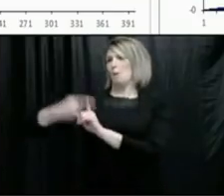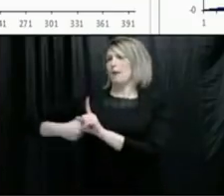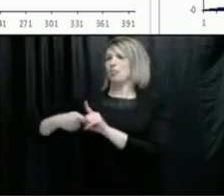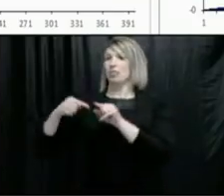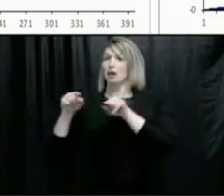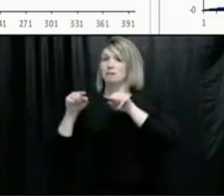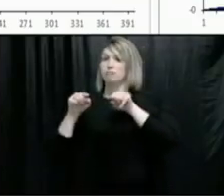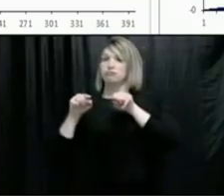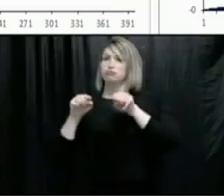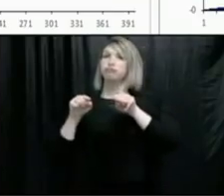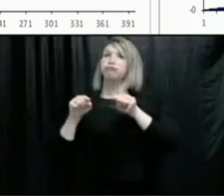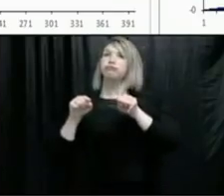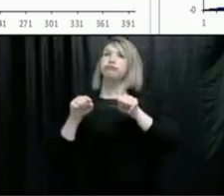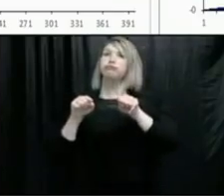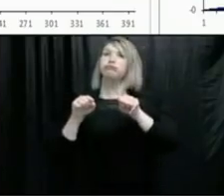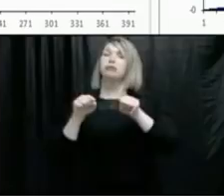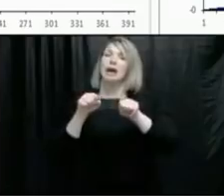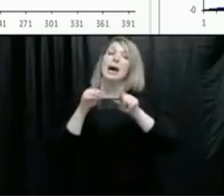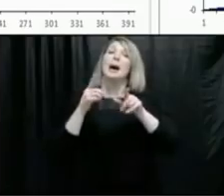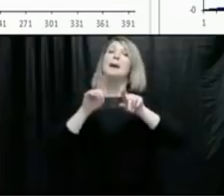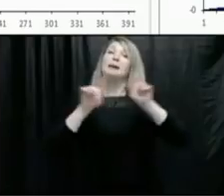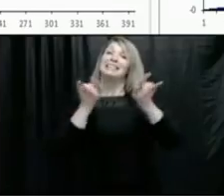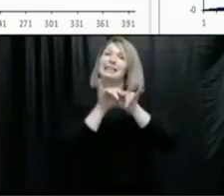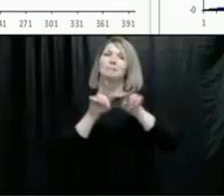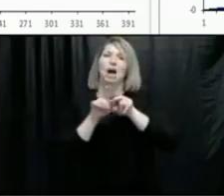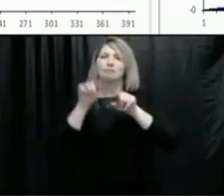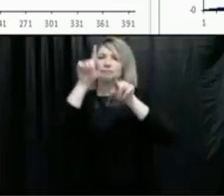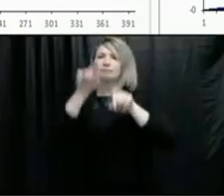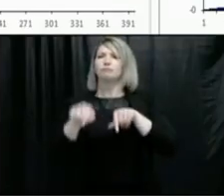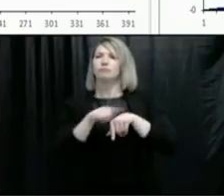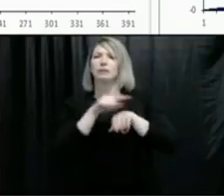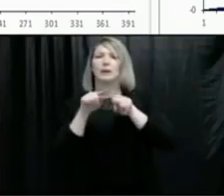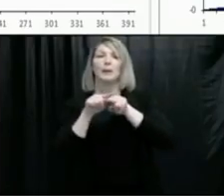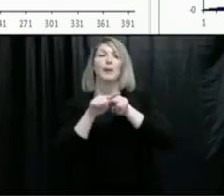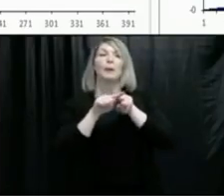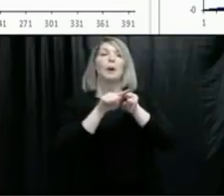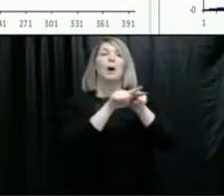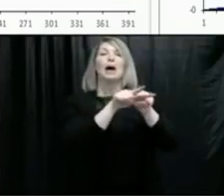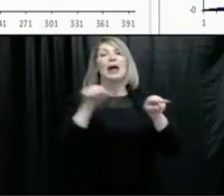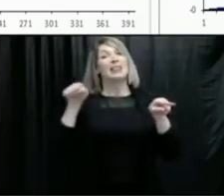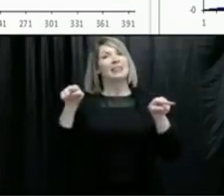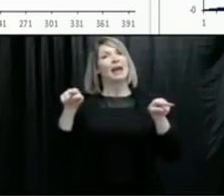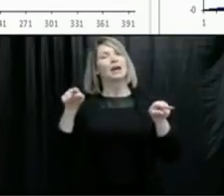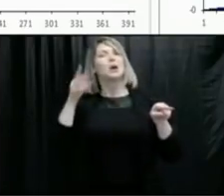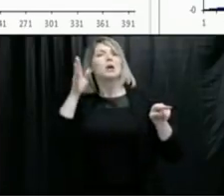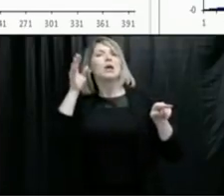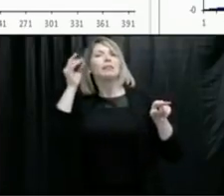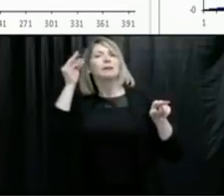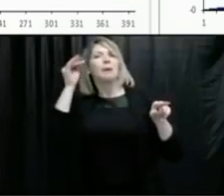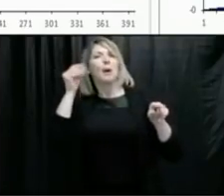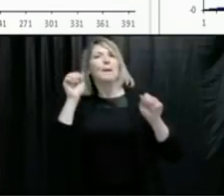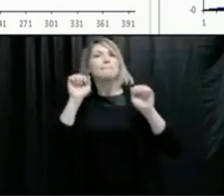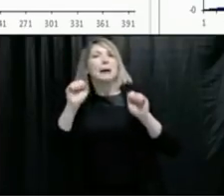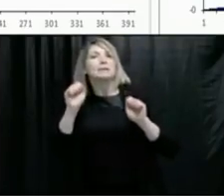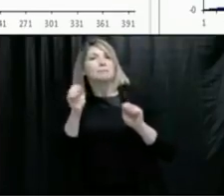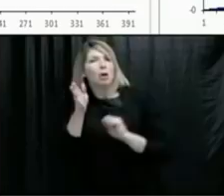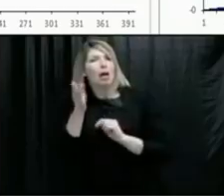SO WE'RE USING A SIMILAR MODEL TO TRY TO TACKLE THIS ISSUE AND WHAT THEY HAD WAS AN OUTLOOK OF